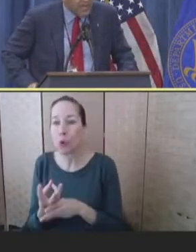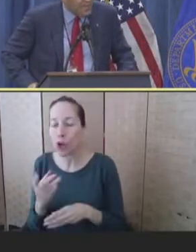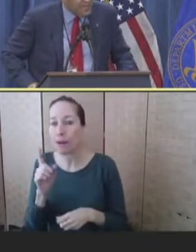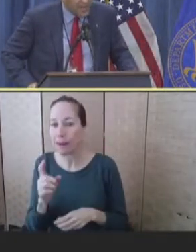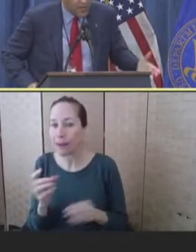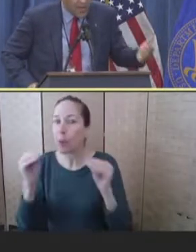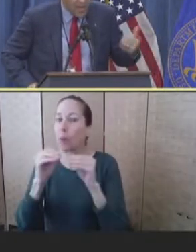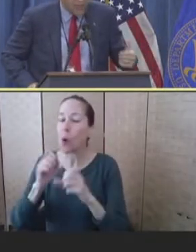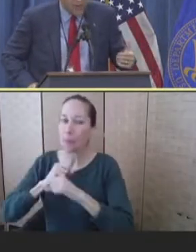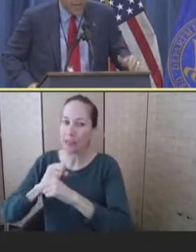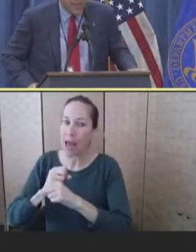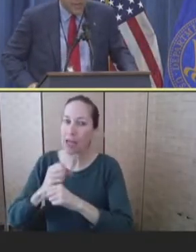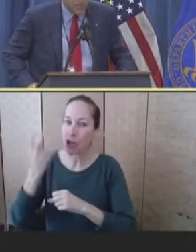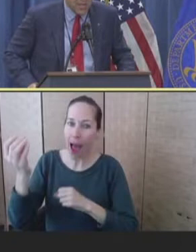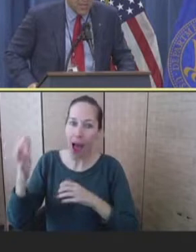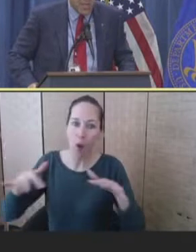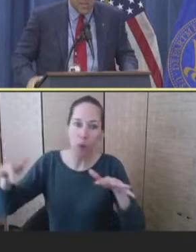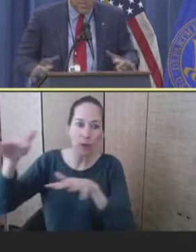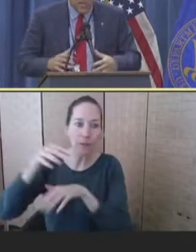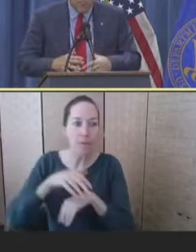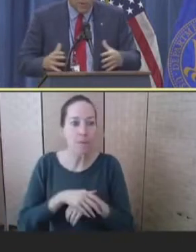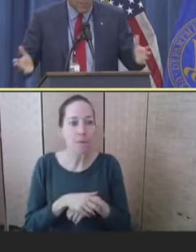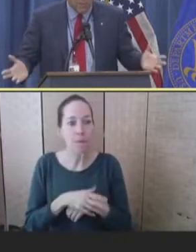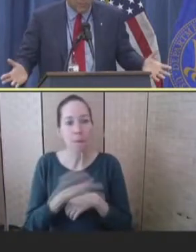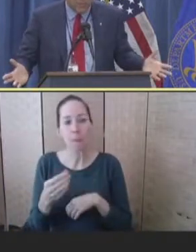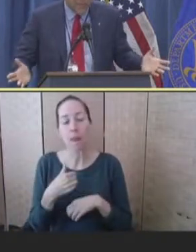And then later on, we'd like to do channel studies to look at breadth of protection.